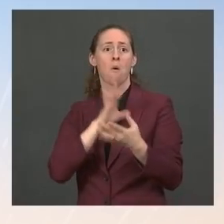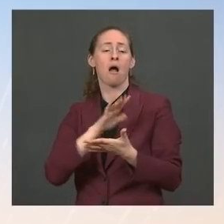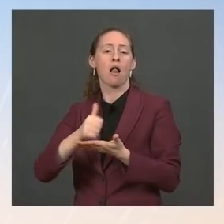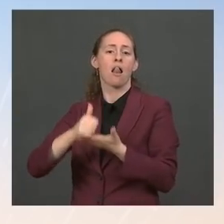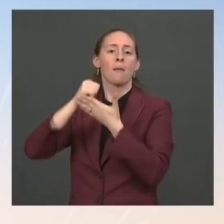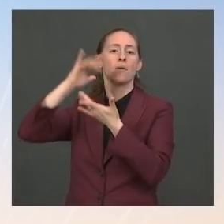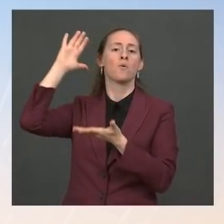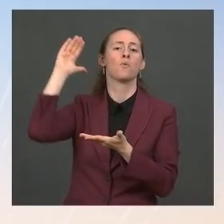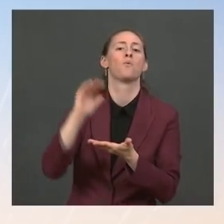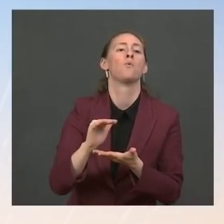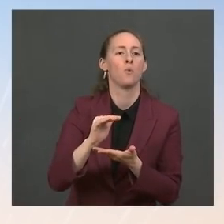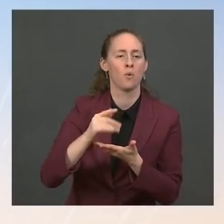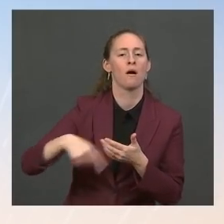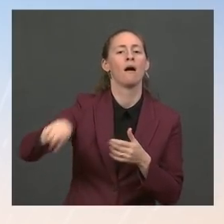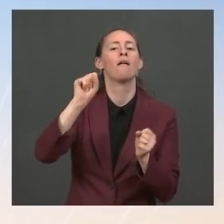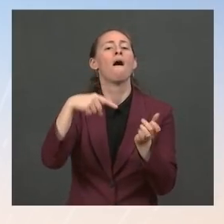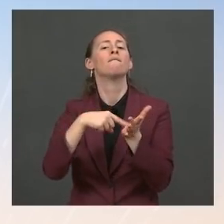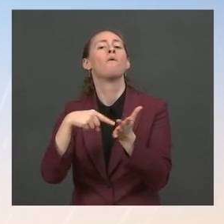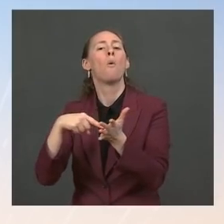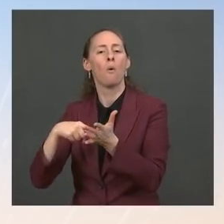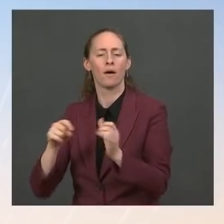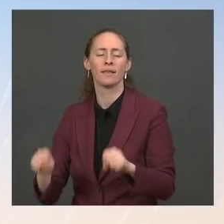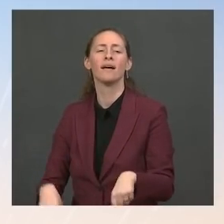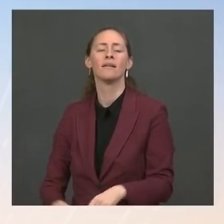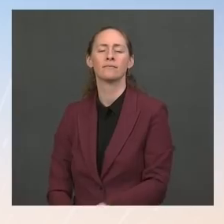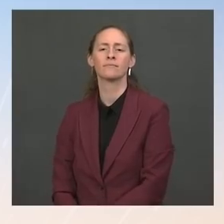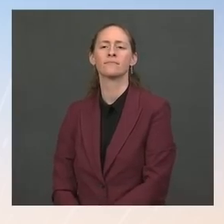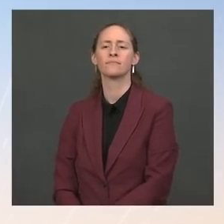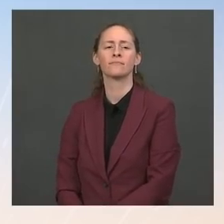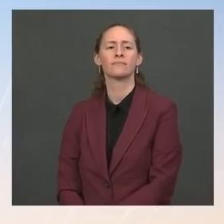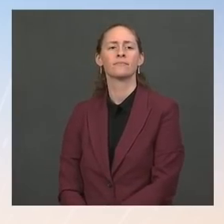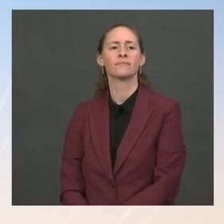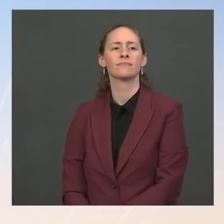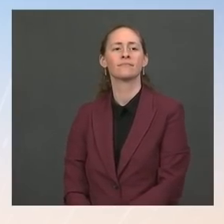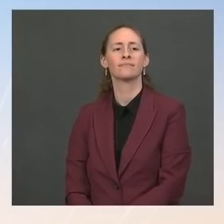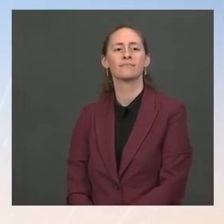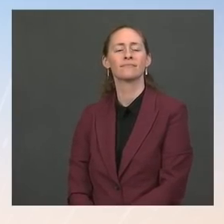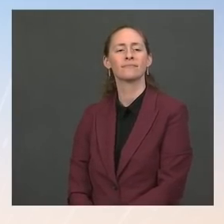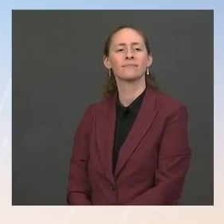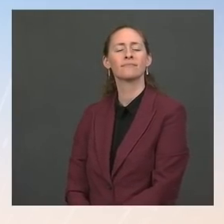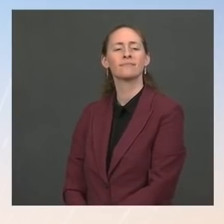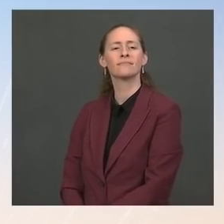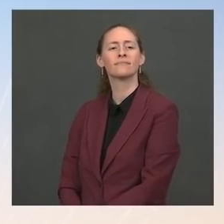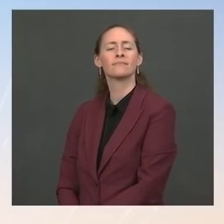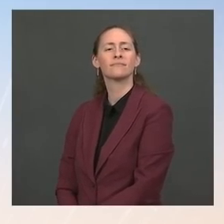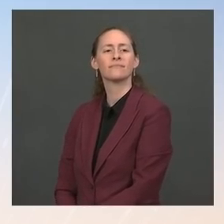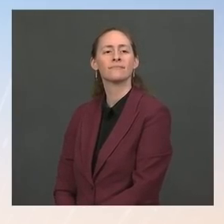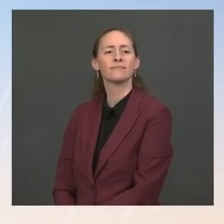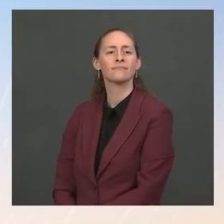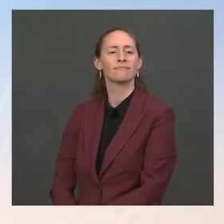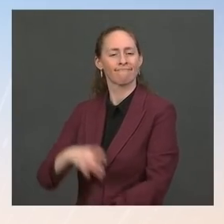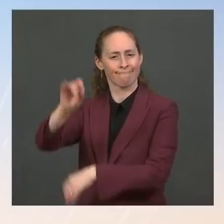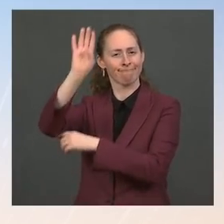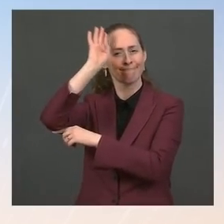at times, haven't always been positive about our proposals. Former Treasury Secretary Larry Summers said about Build Back Better,